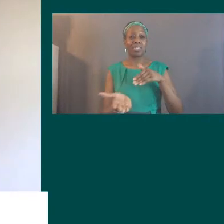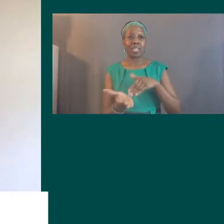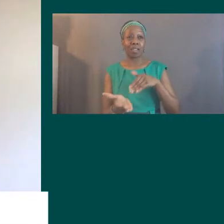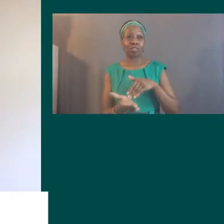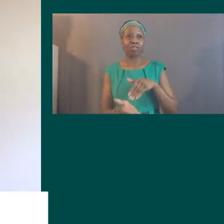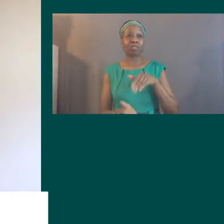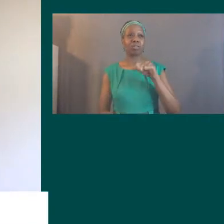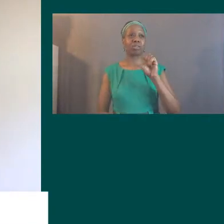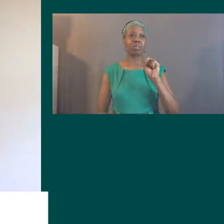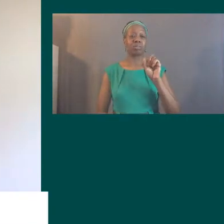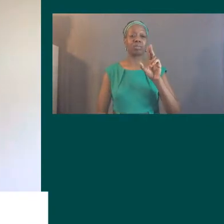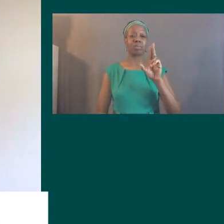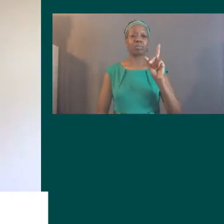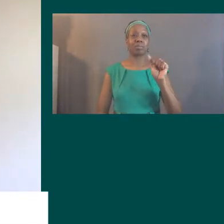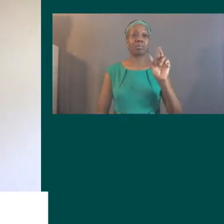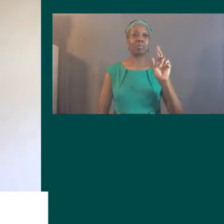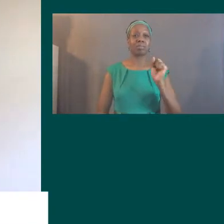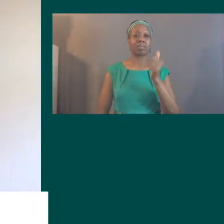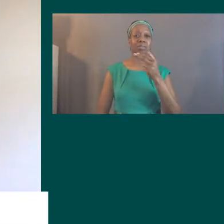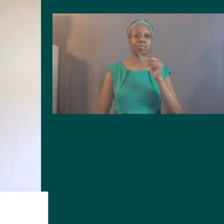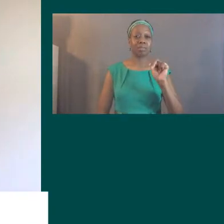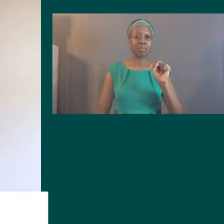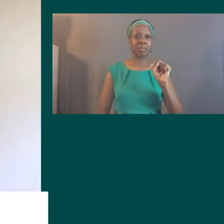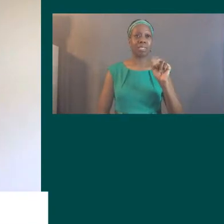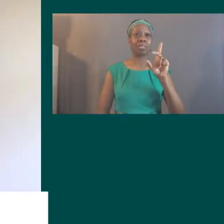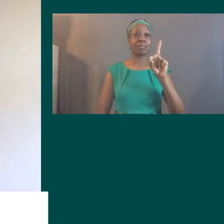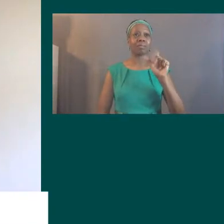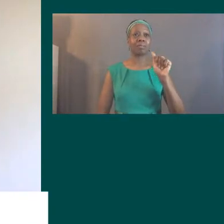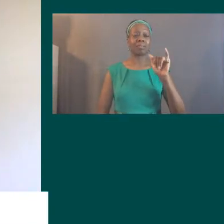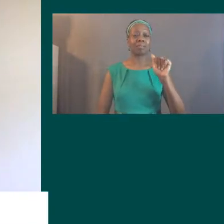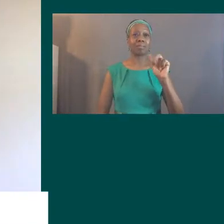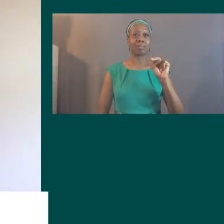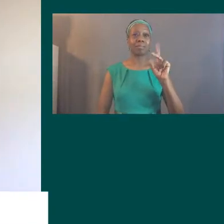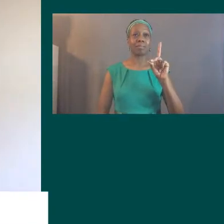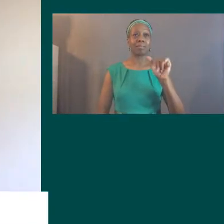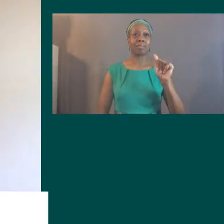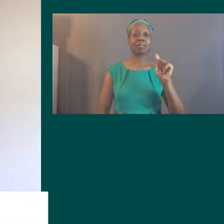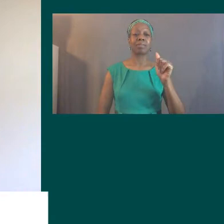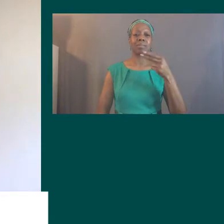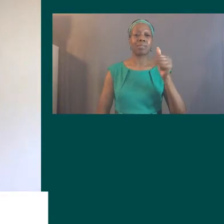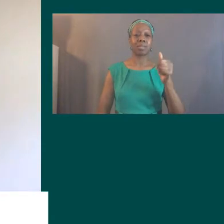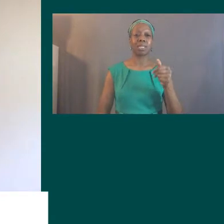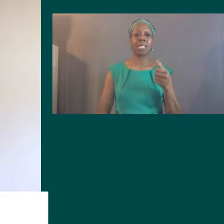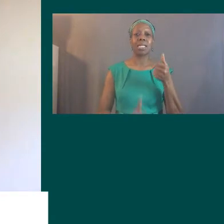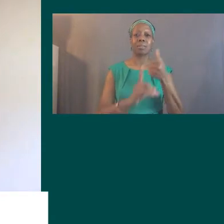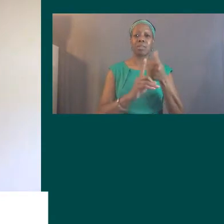who is a researcher and a scientist, and a physical therapist.